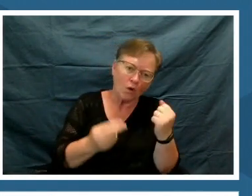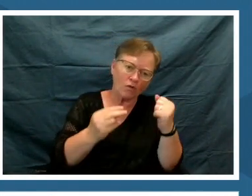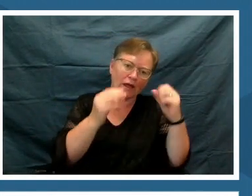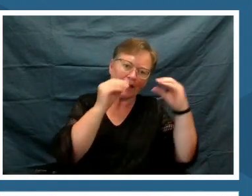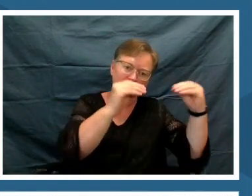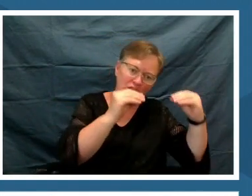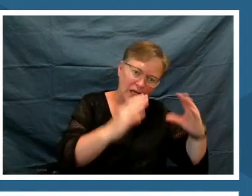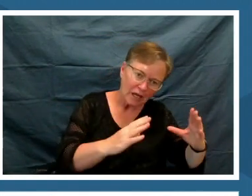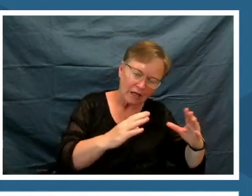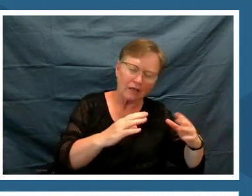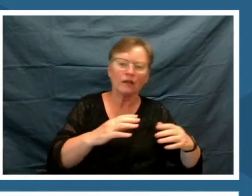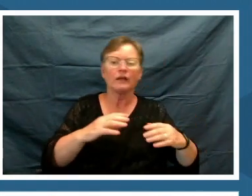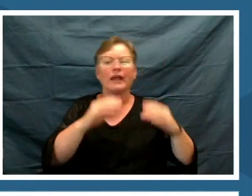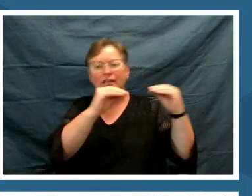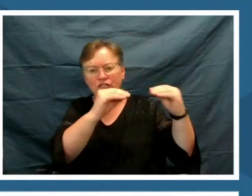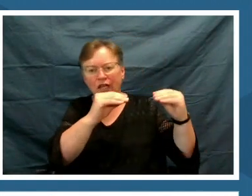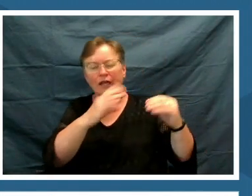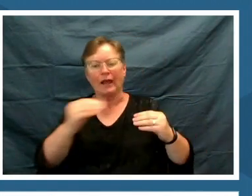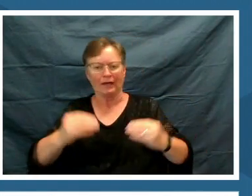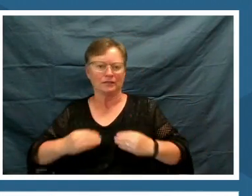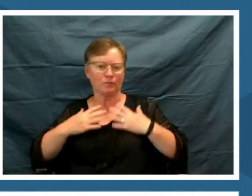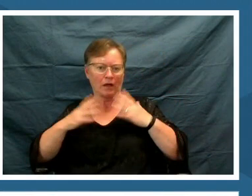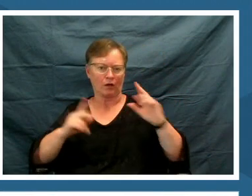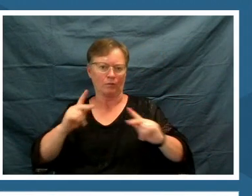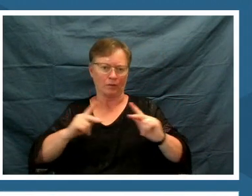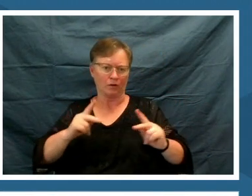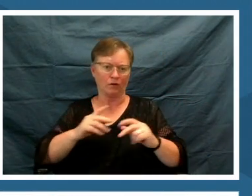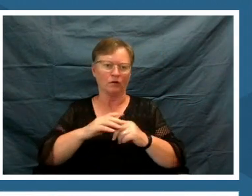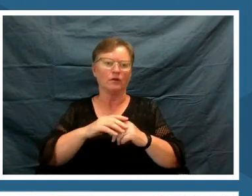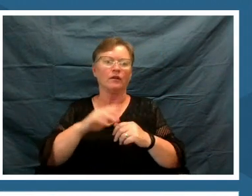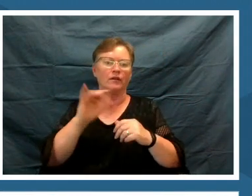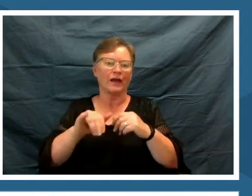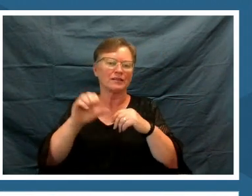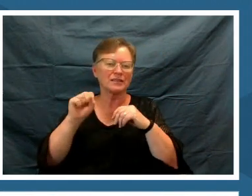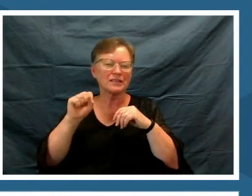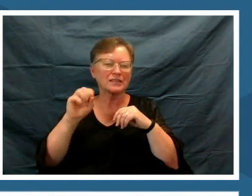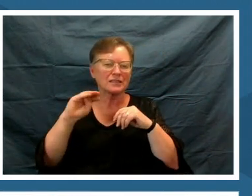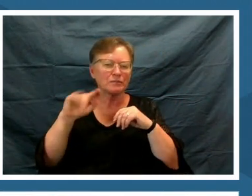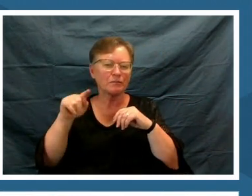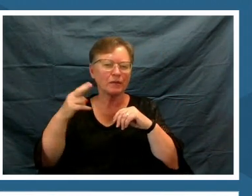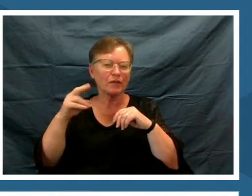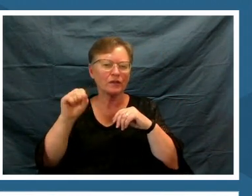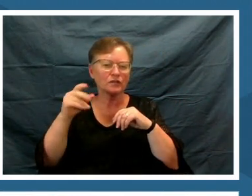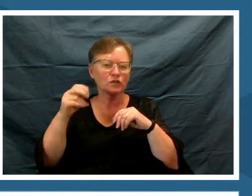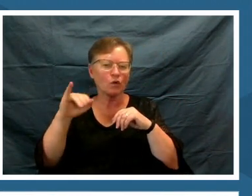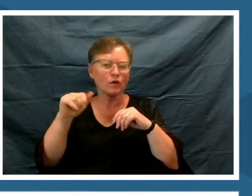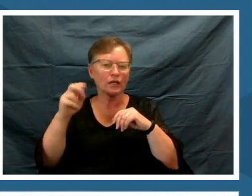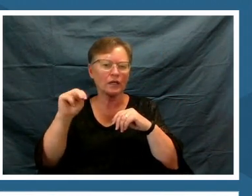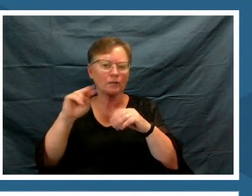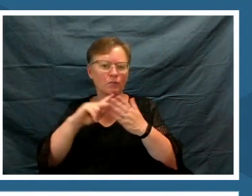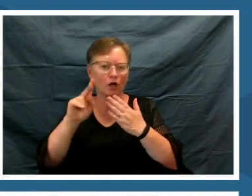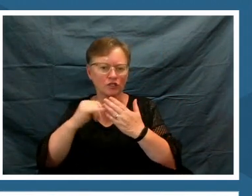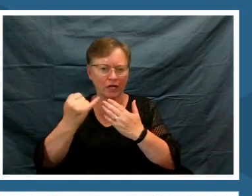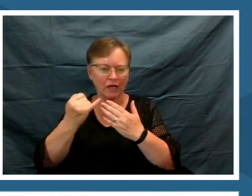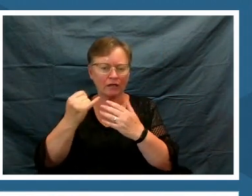um the smithsonian project advances k-12 stem education for sustainable